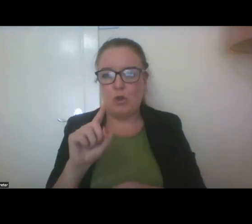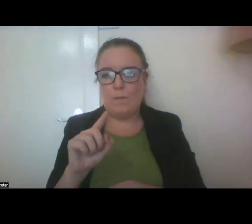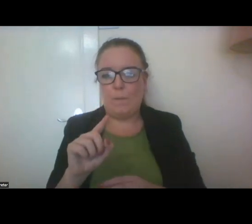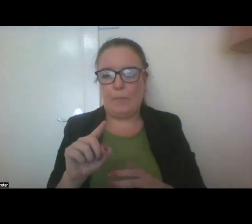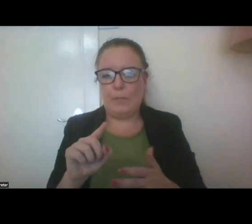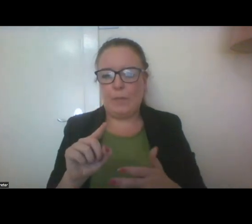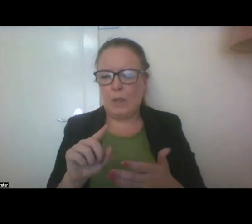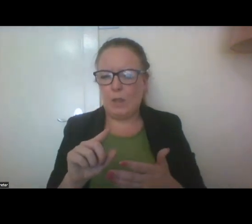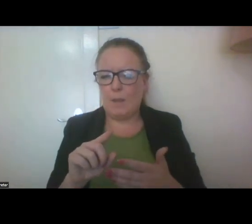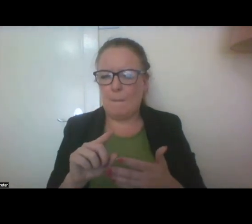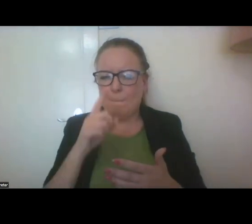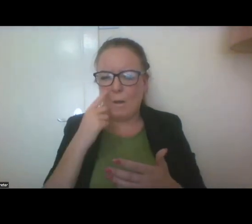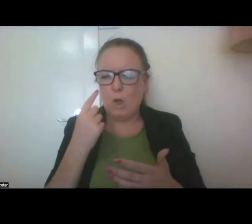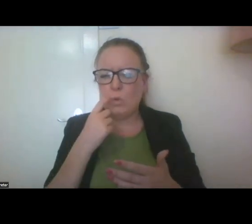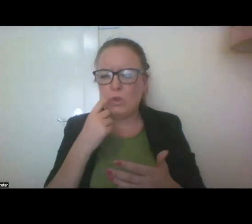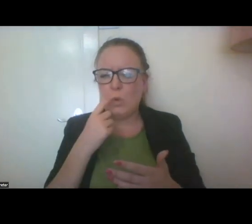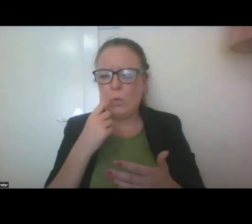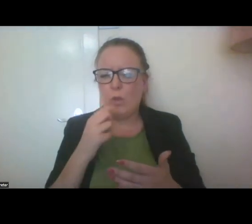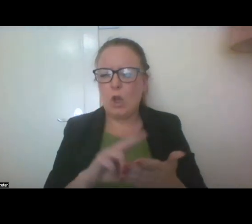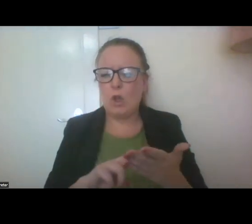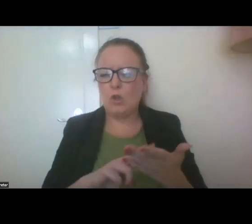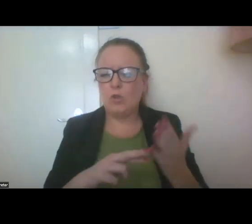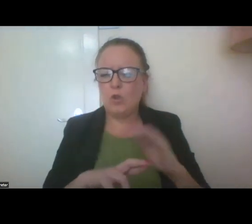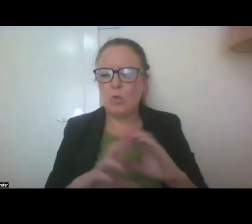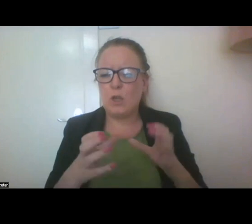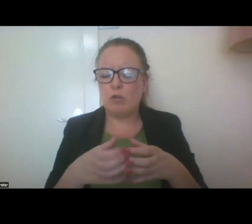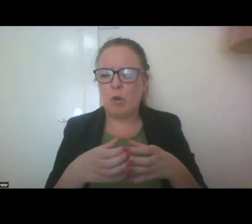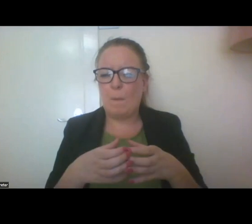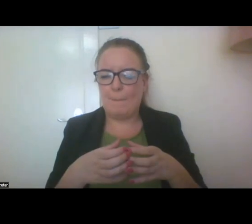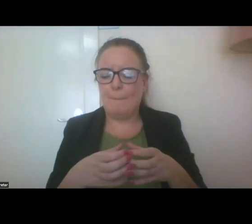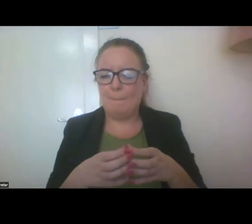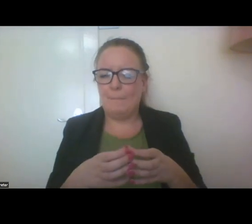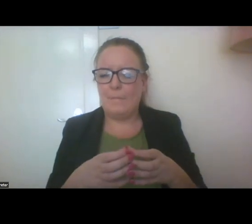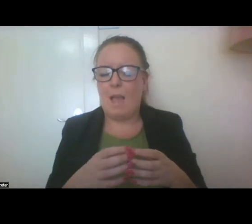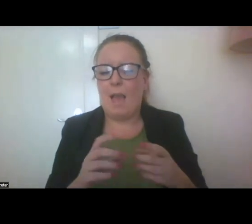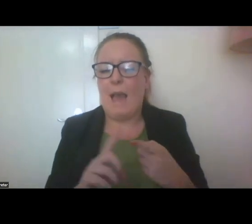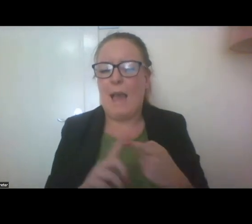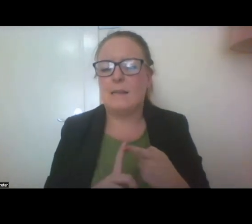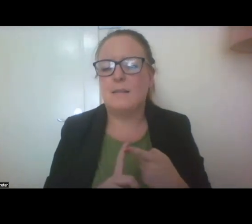is one of the members of the Bluetooth User Group, and that's a future technology.